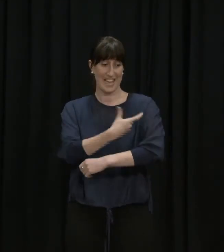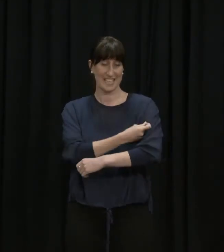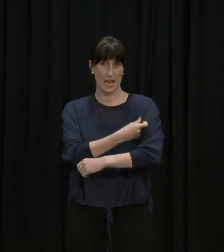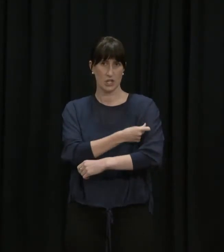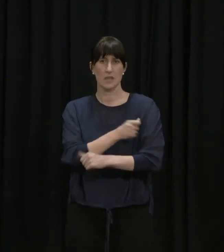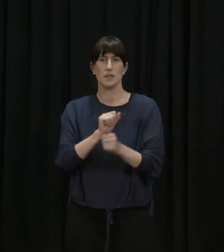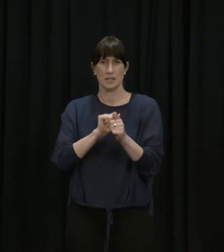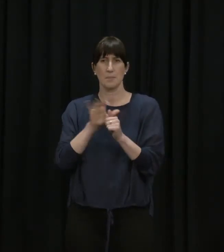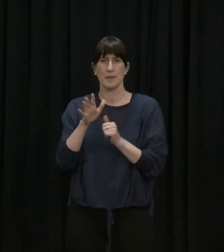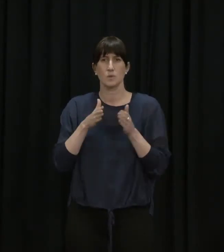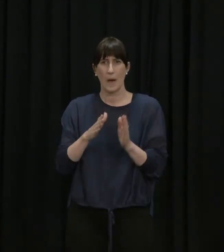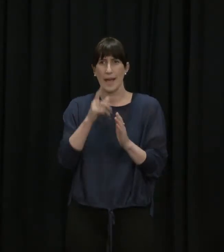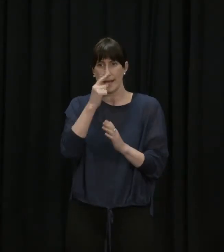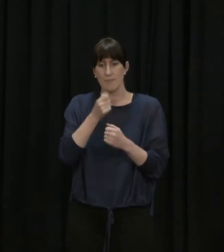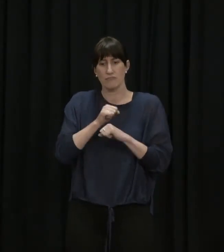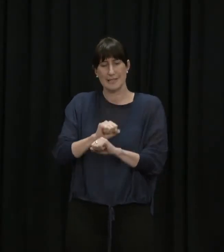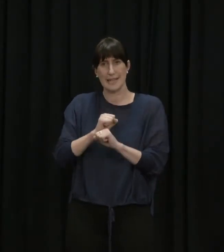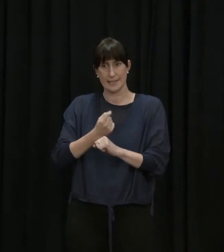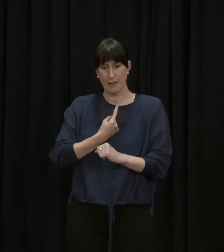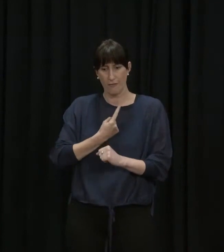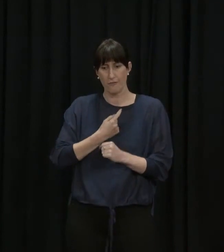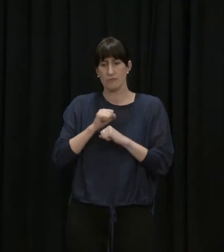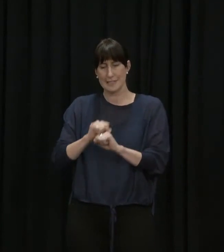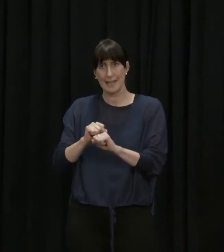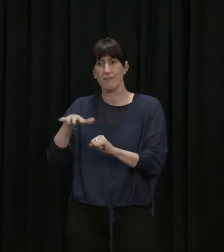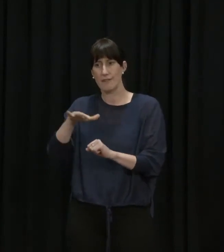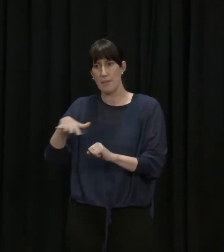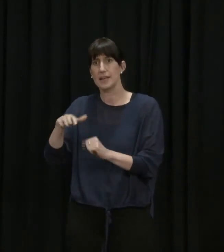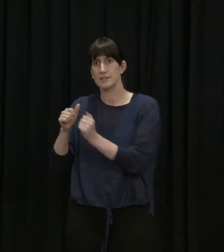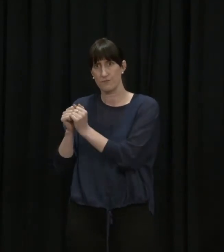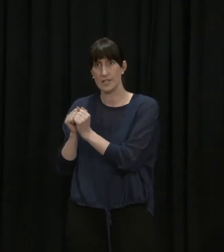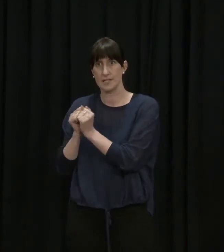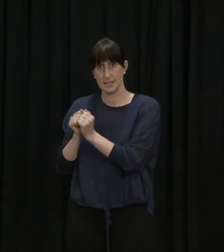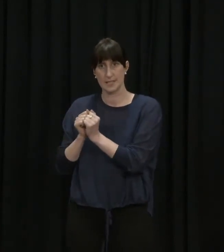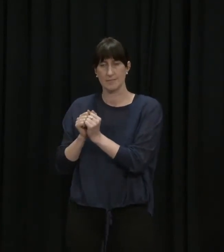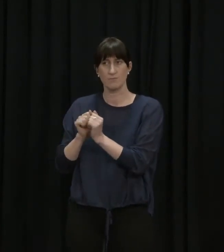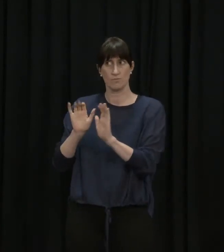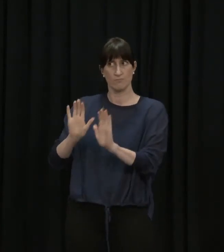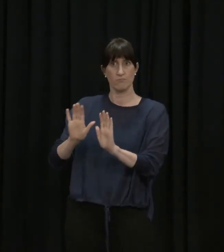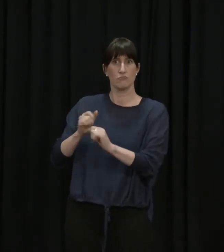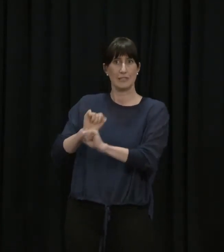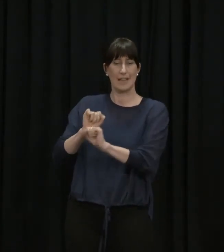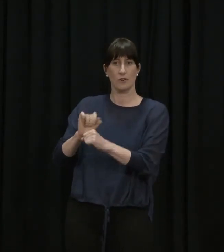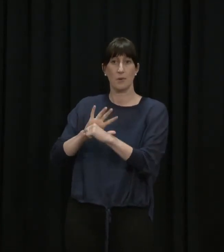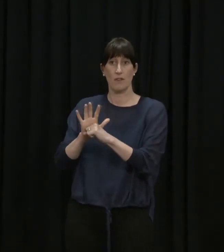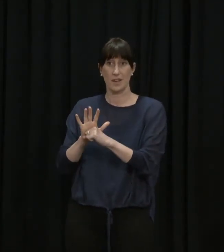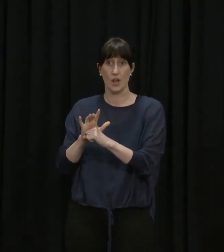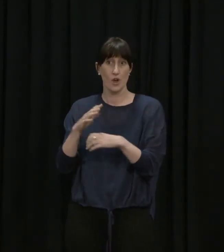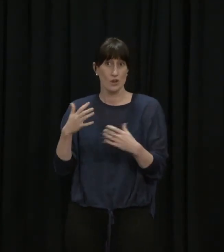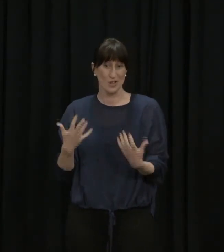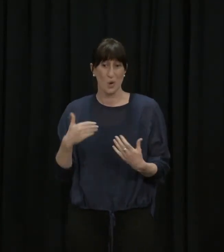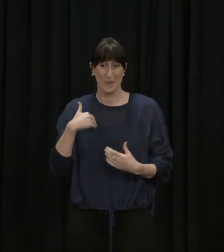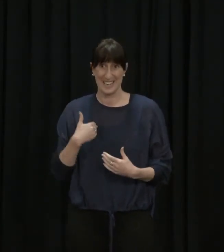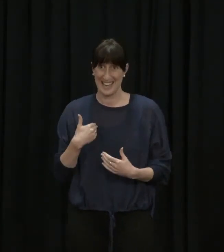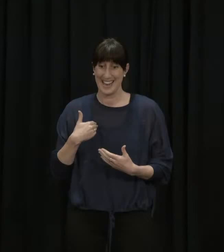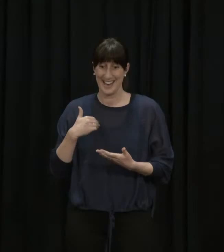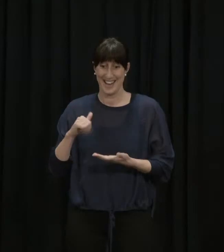vaccinated is the best thing we